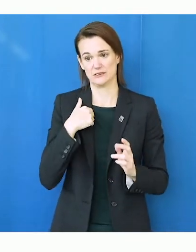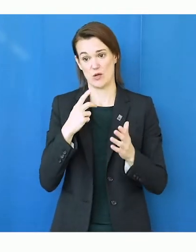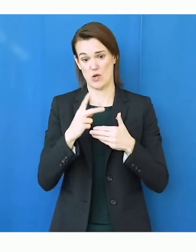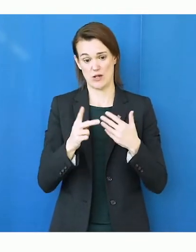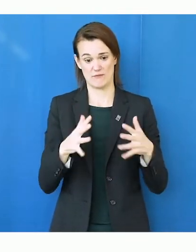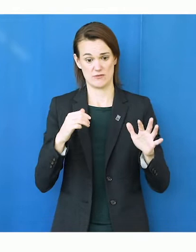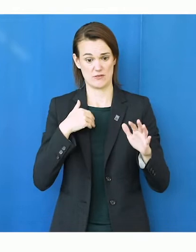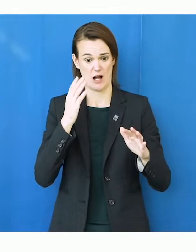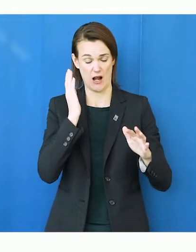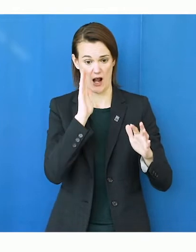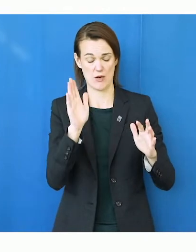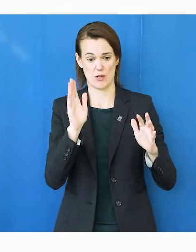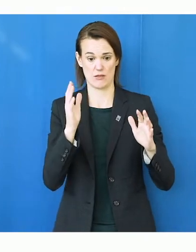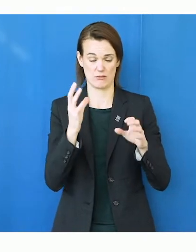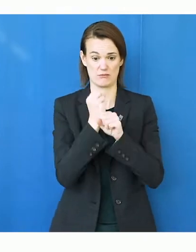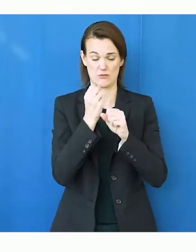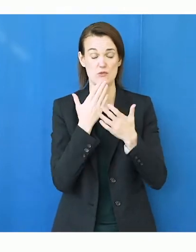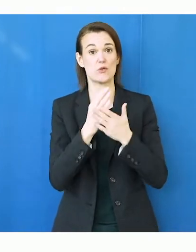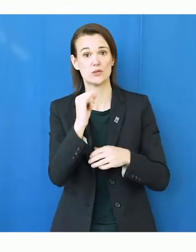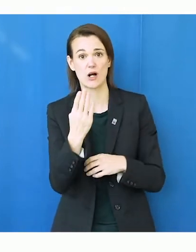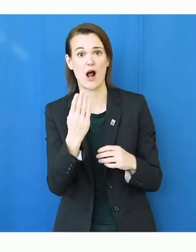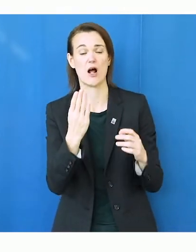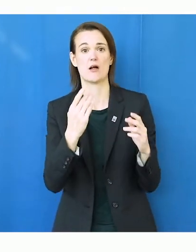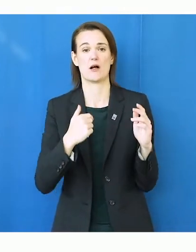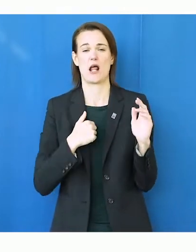Will we be able to adapt and be accepted for who we are?